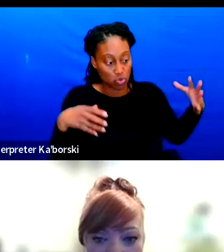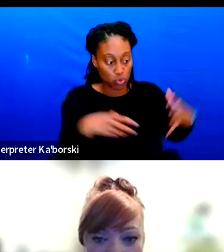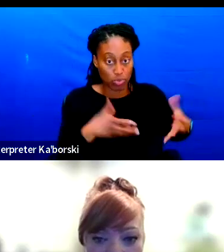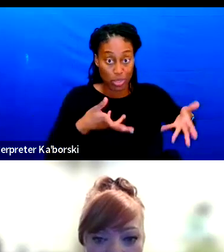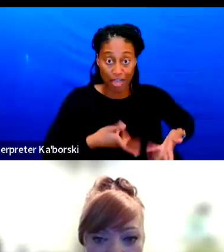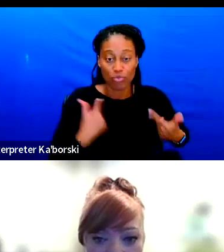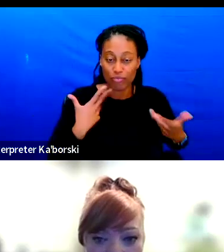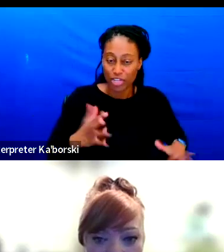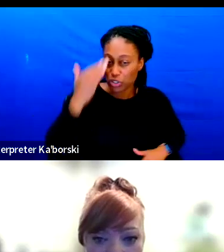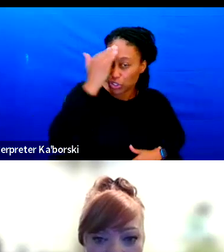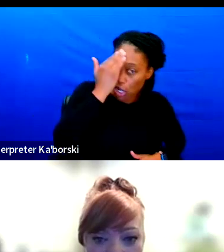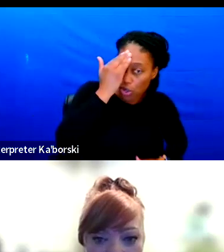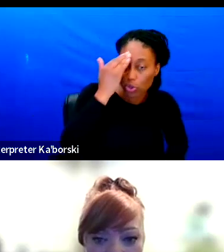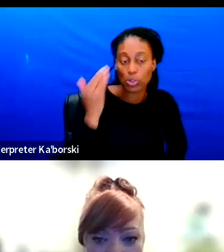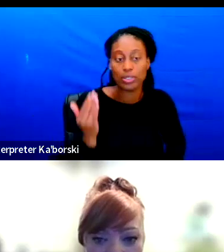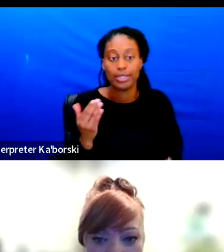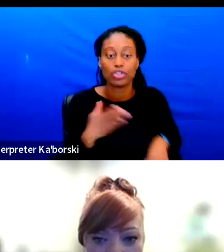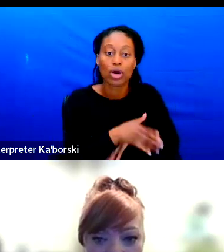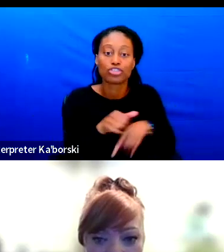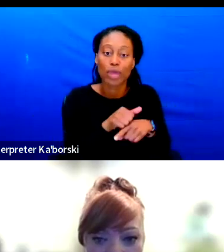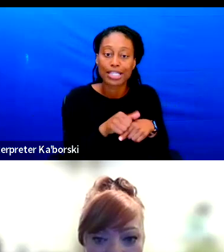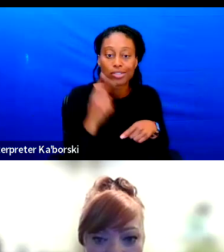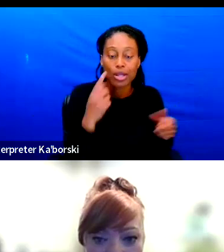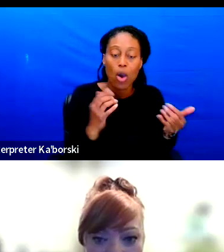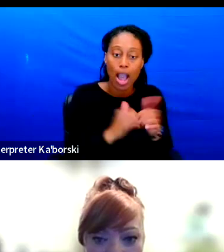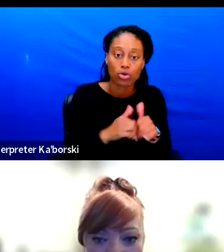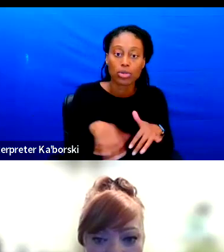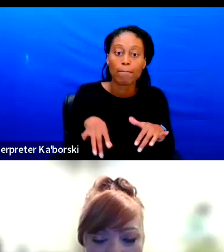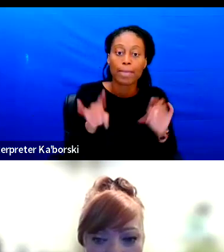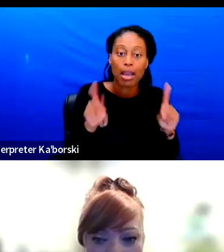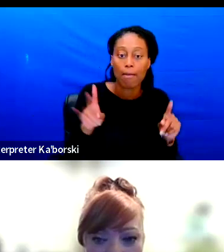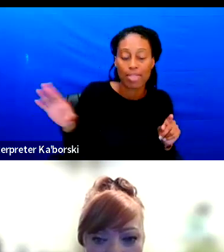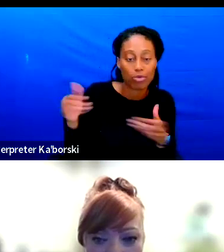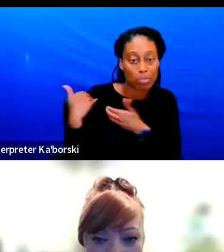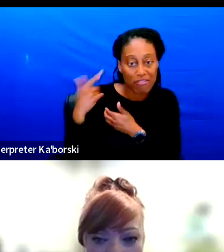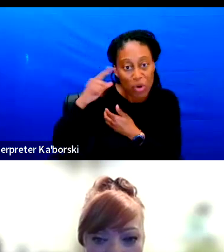Selina Butcher: everybody be cross trained, so am I. Sooner we are all cross chained. We're